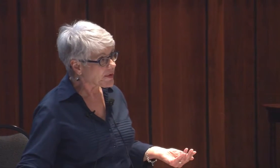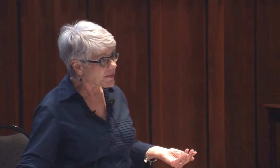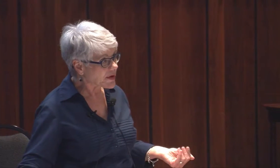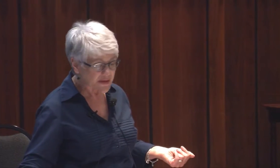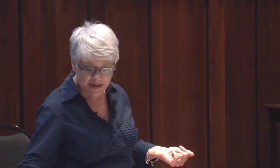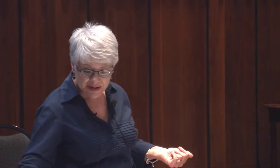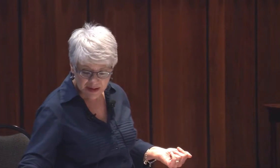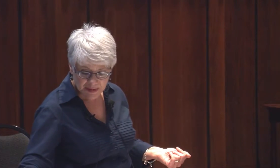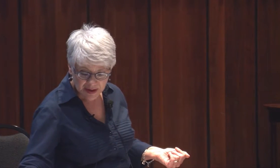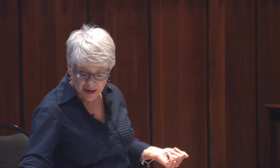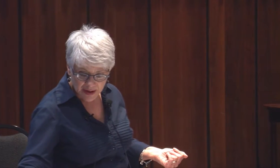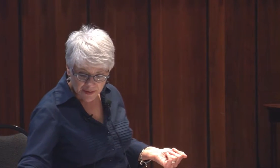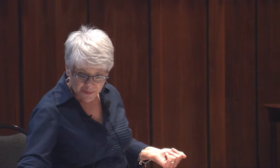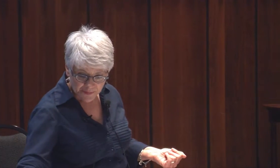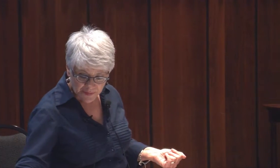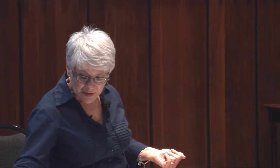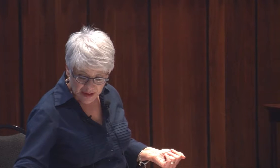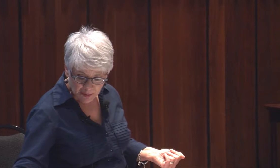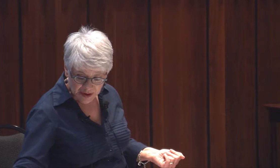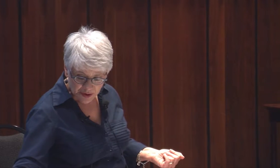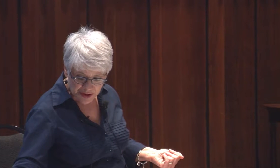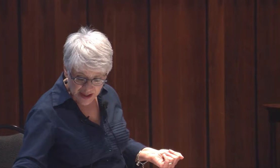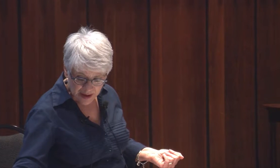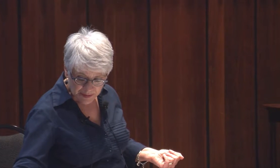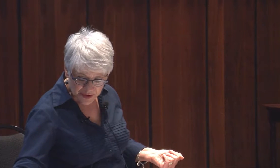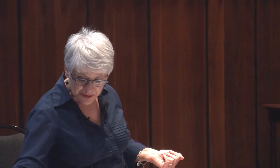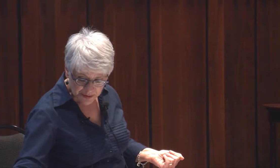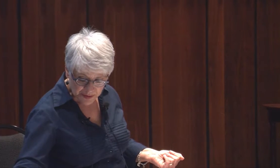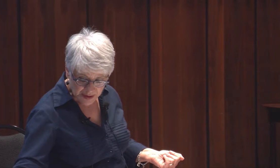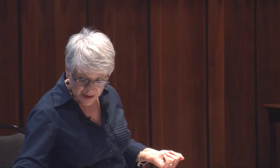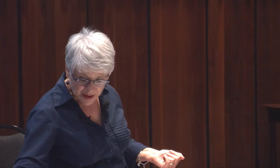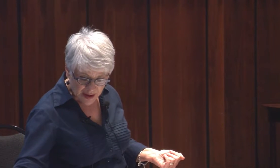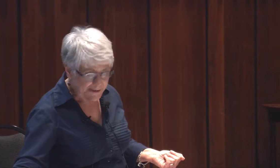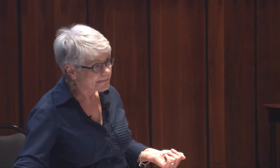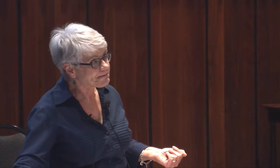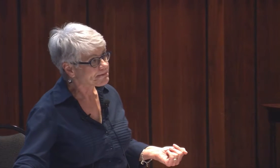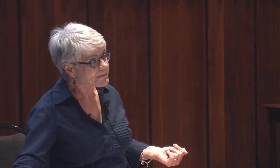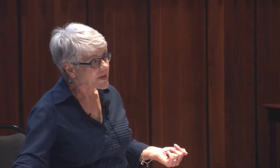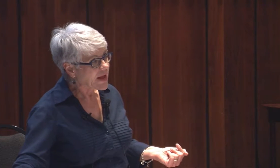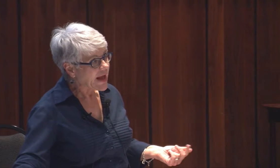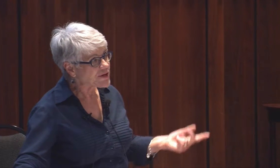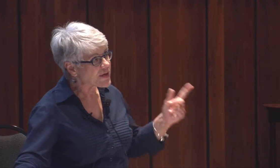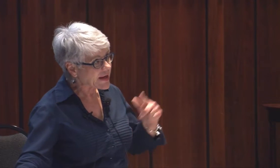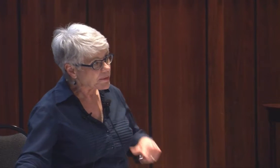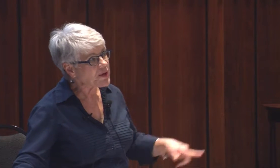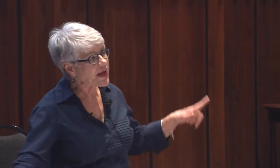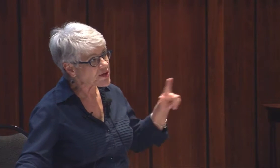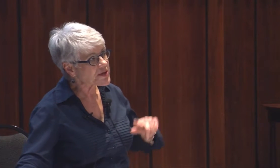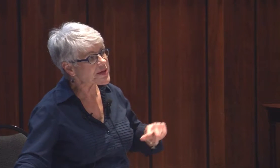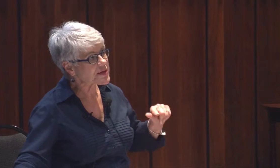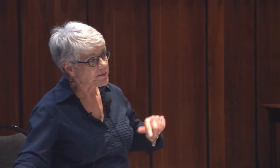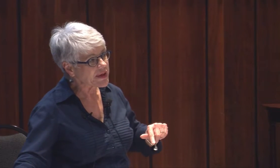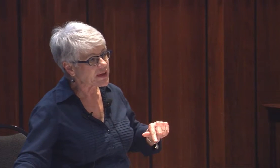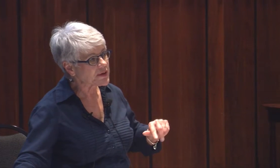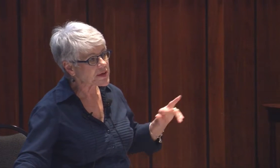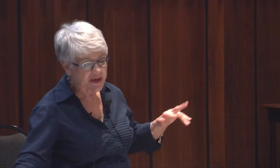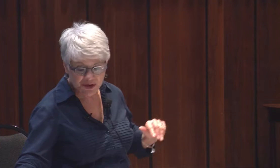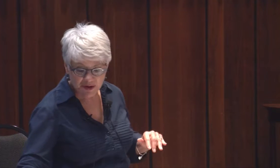that work on the team, it'll be your job to as that communication system builds to make sure